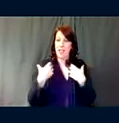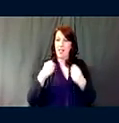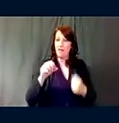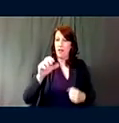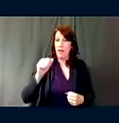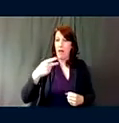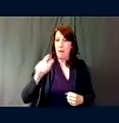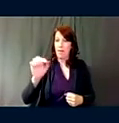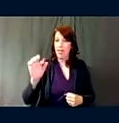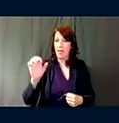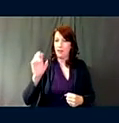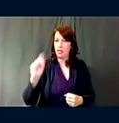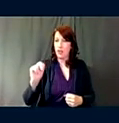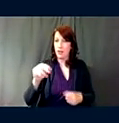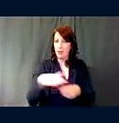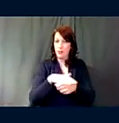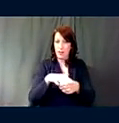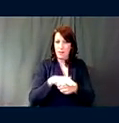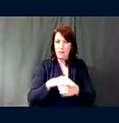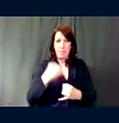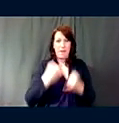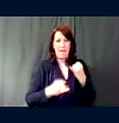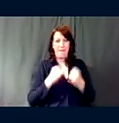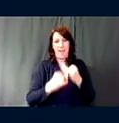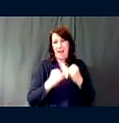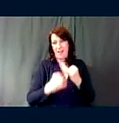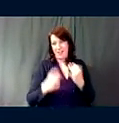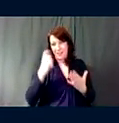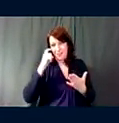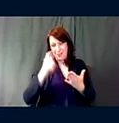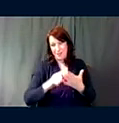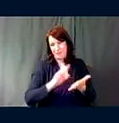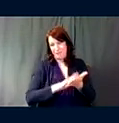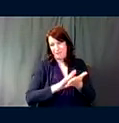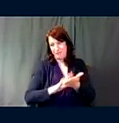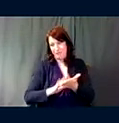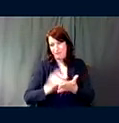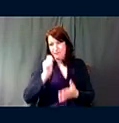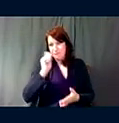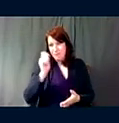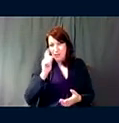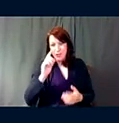TECHNOLOGY INFUSED APPALACHIAN REGION. NEXT SLIDE PLEASE. FINALLY, ACKNOWLEDGMENT AND